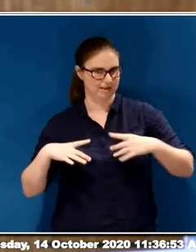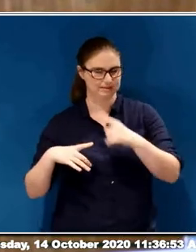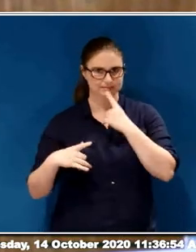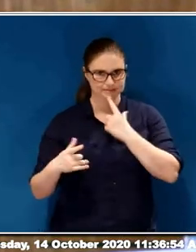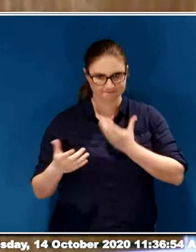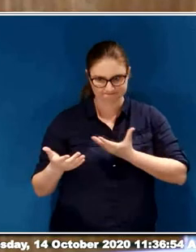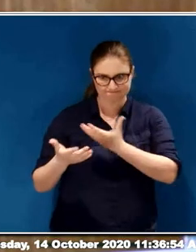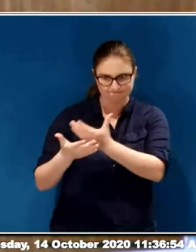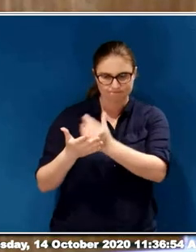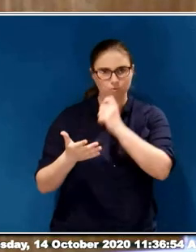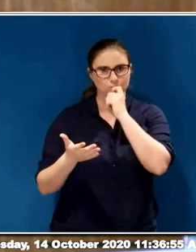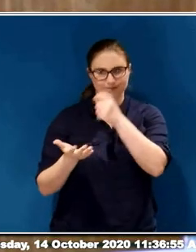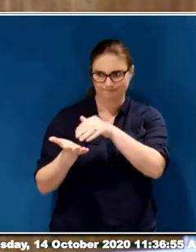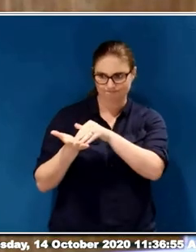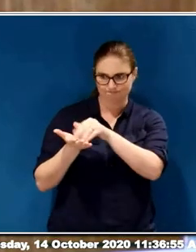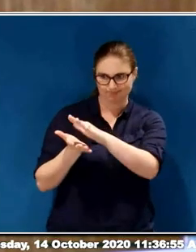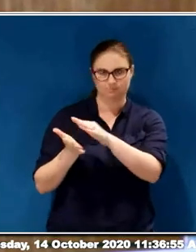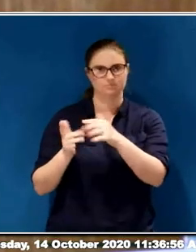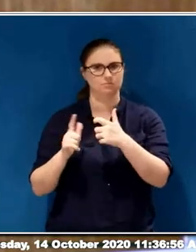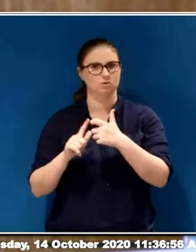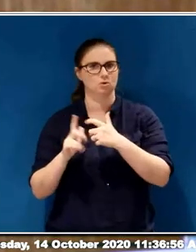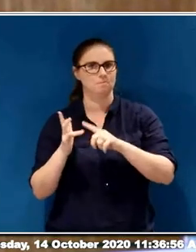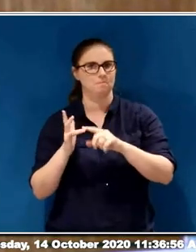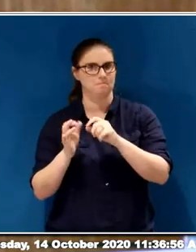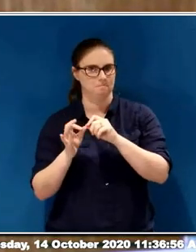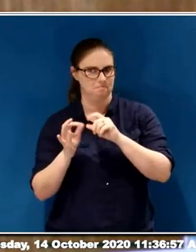How did you feel on receiving that notice?